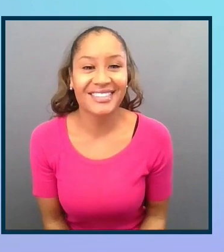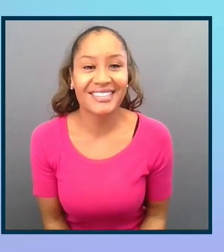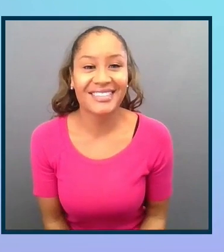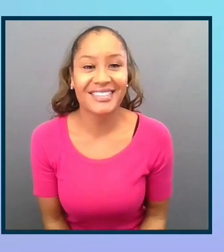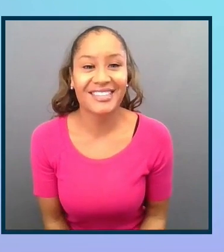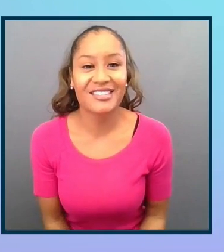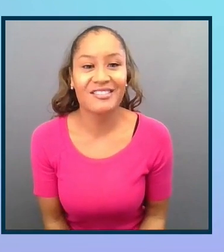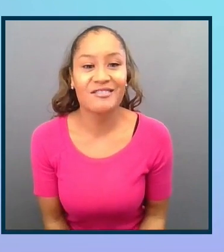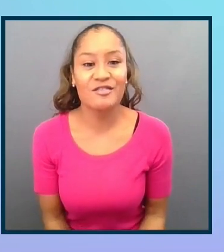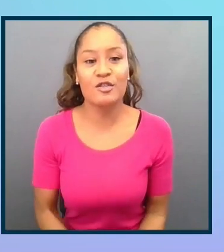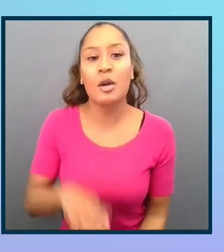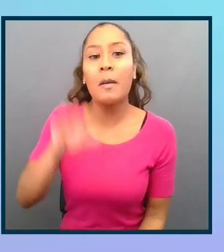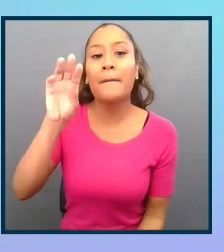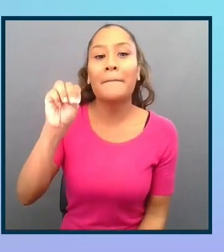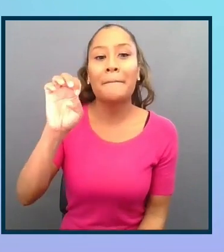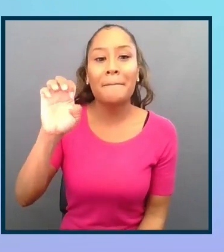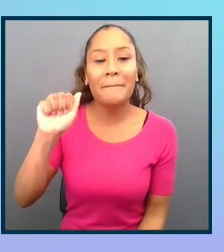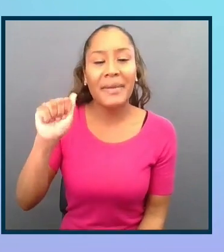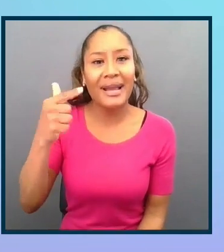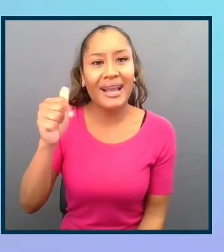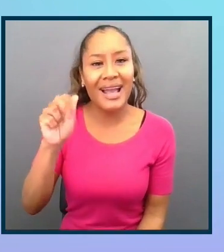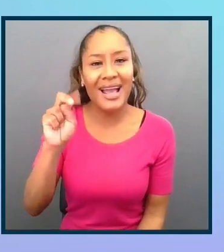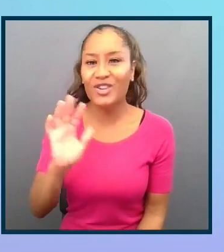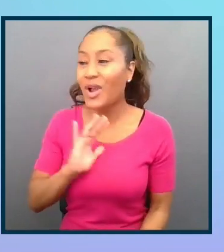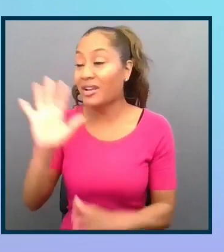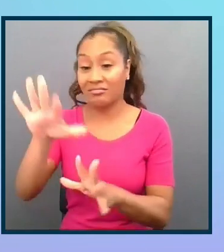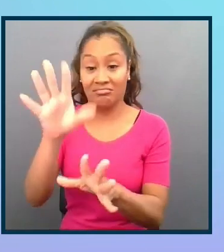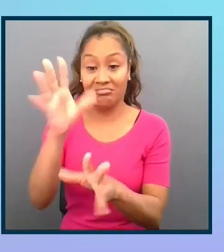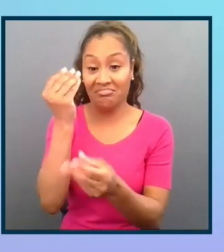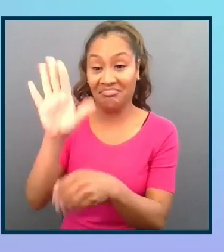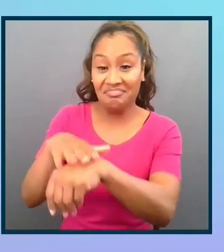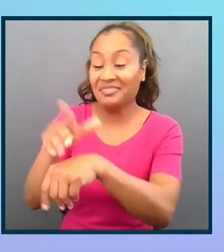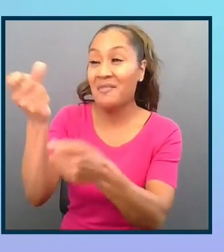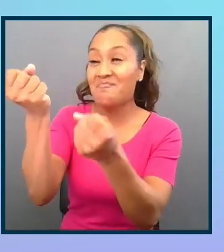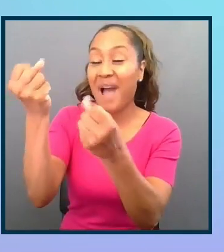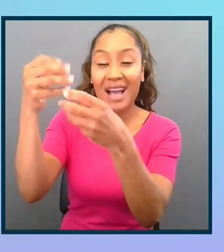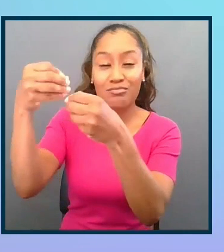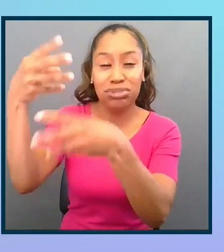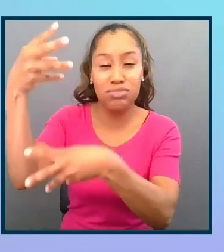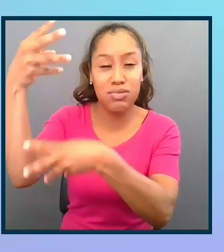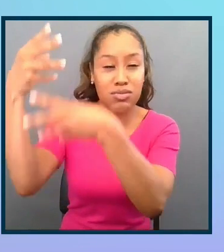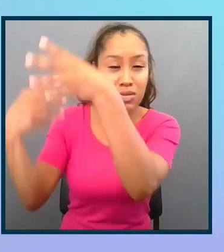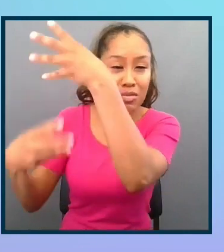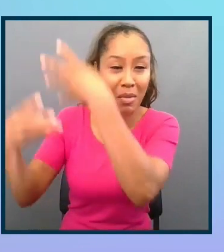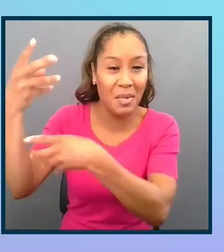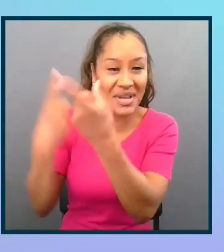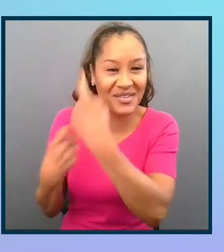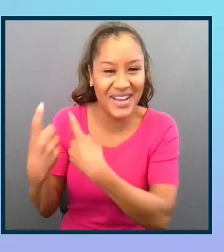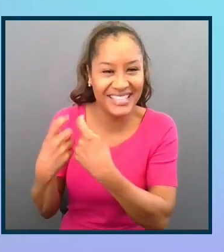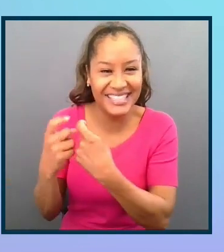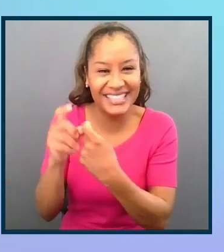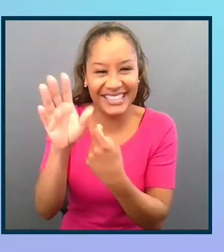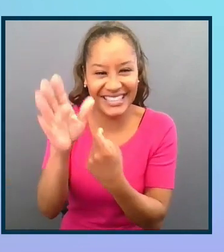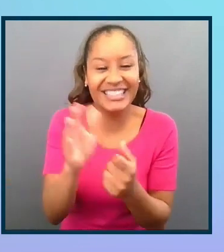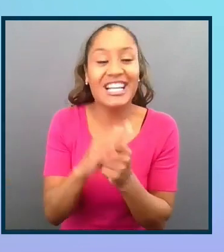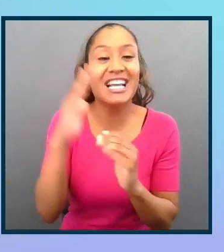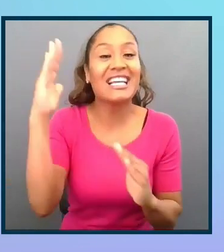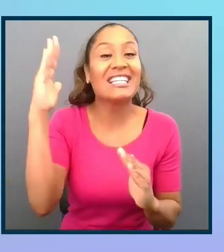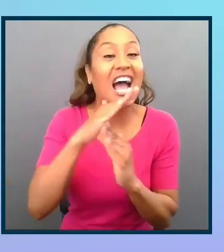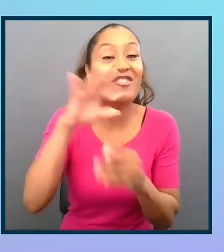Great. We have lots of questions that have been added during the presentation. So I'll start out with our top voted one.